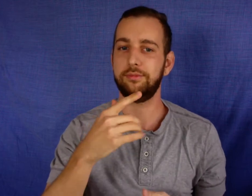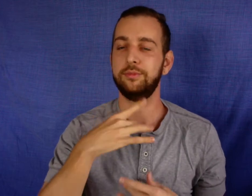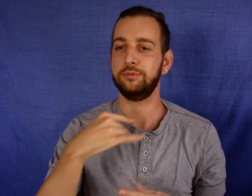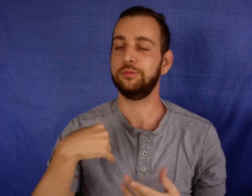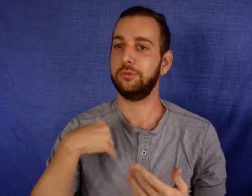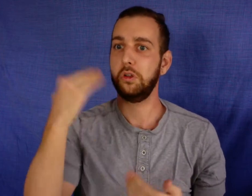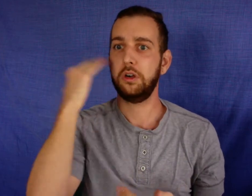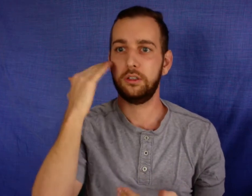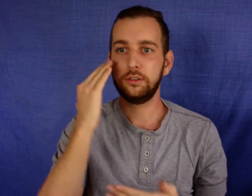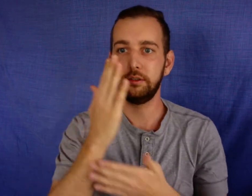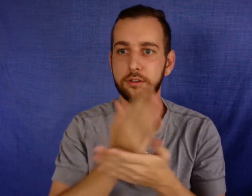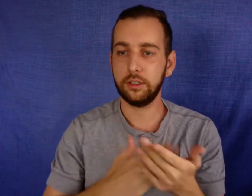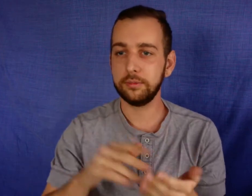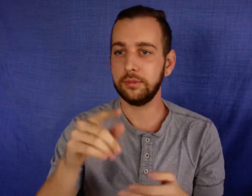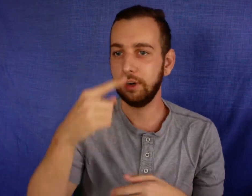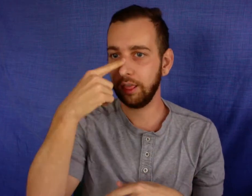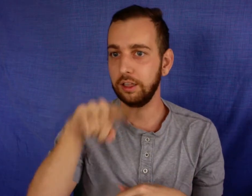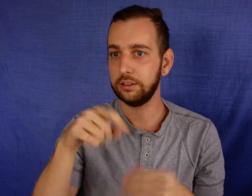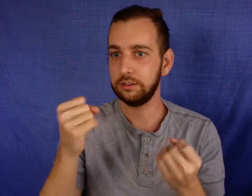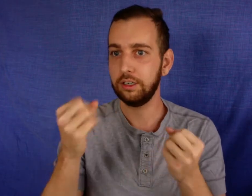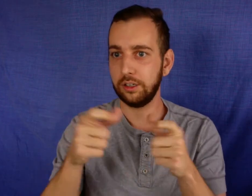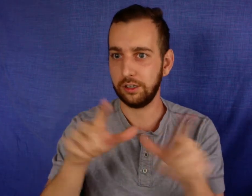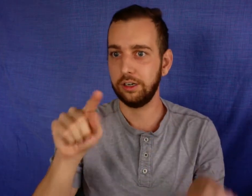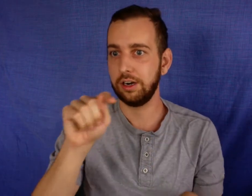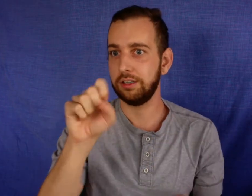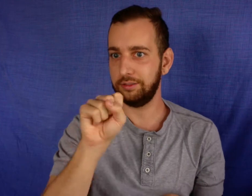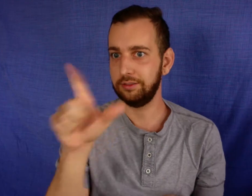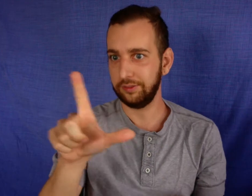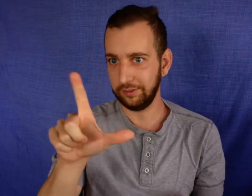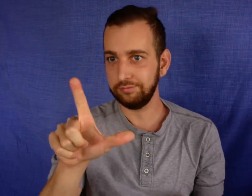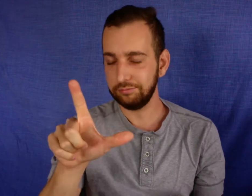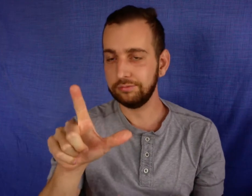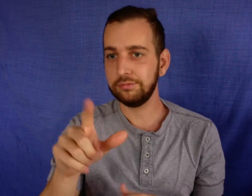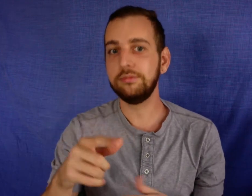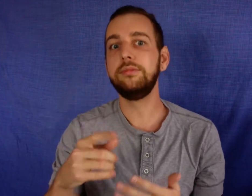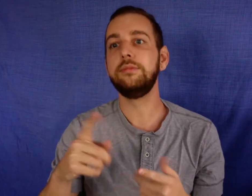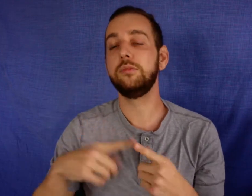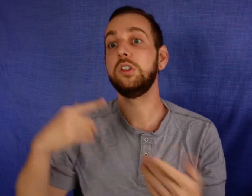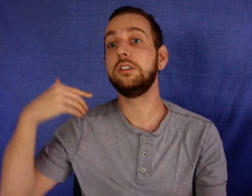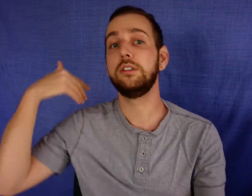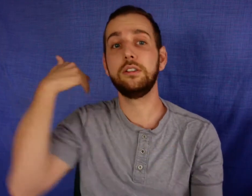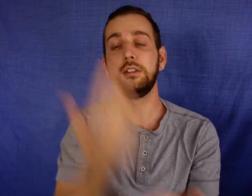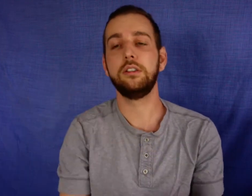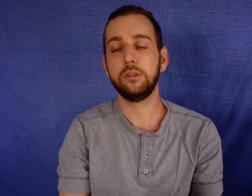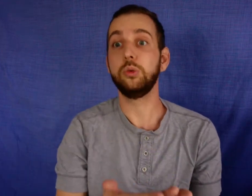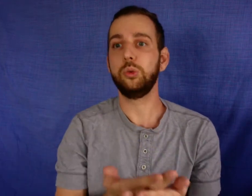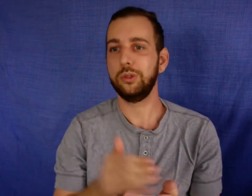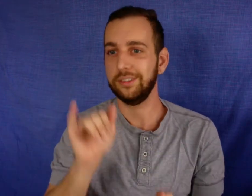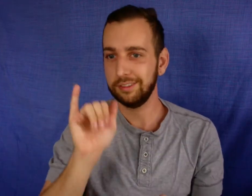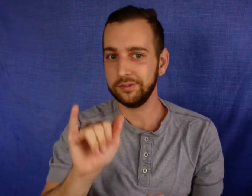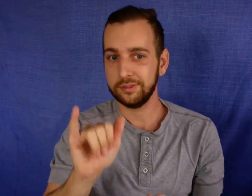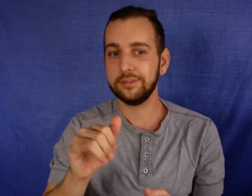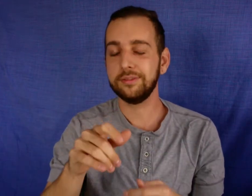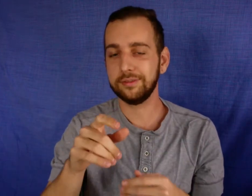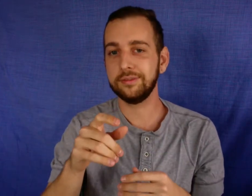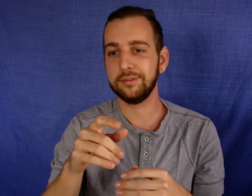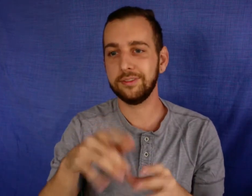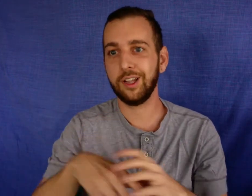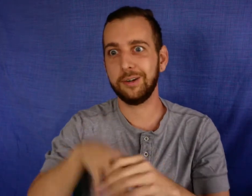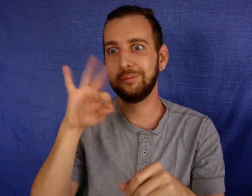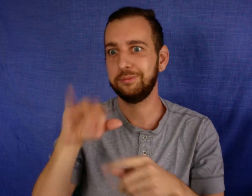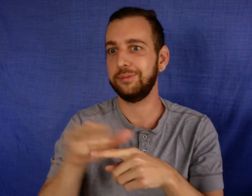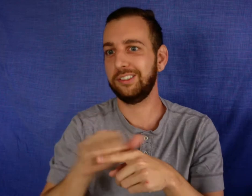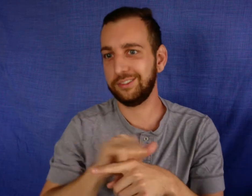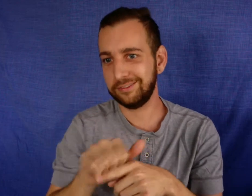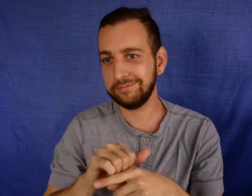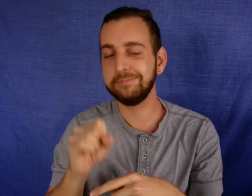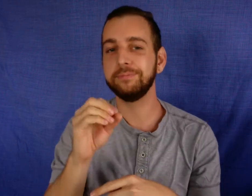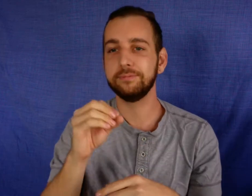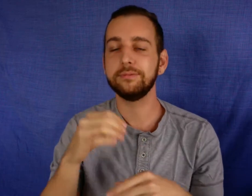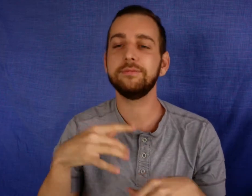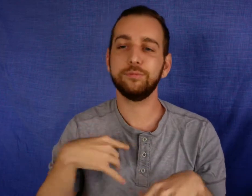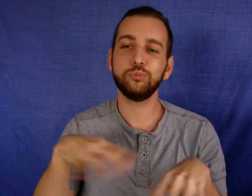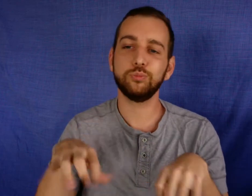I knew some Thai Sign Language (TSL), but arrived and quickly realized I was out of practice.